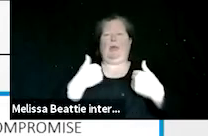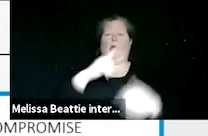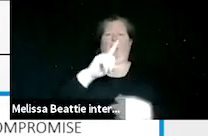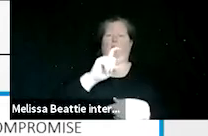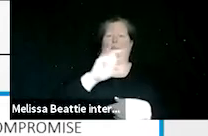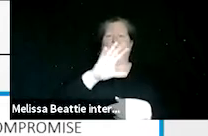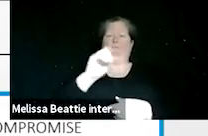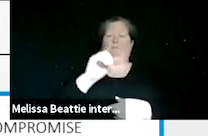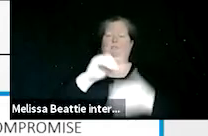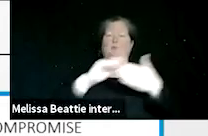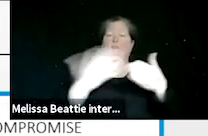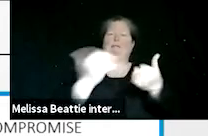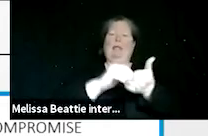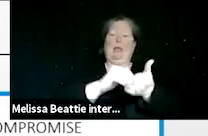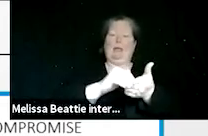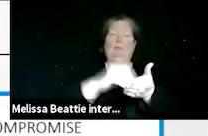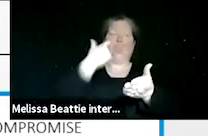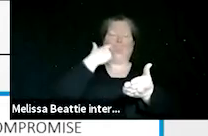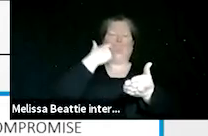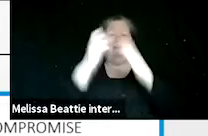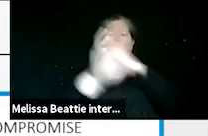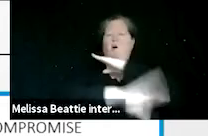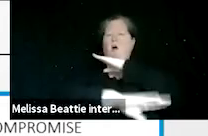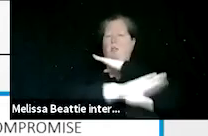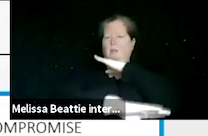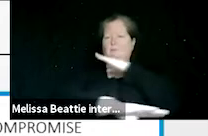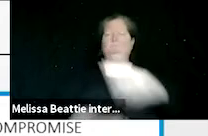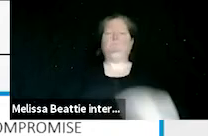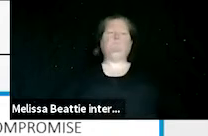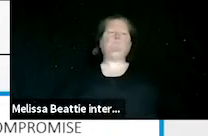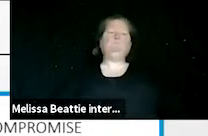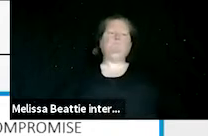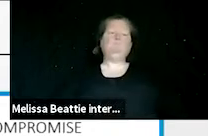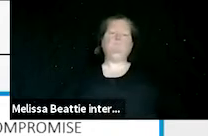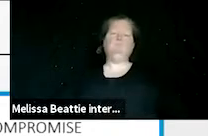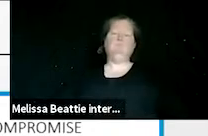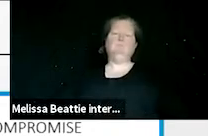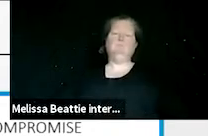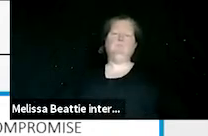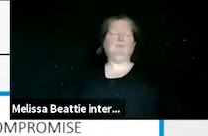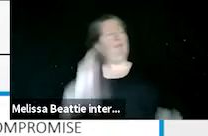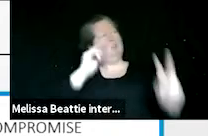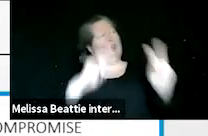went through the escape room this fall. So Ben Woelk: I think I, you know, I've got to look at the survey results, but we were